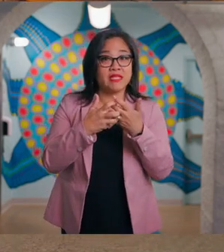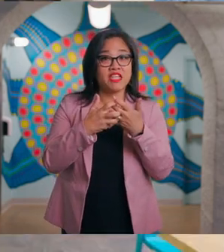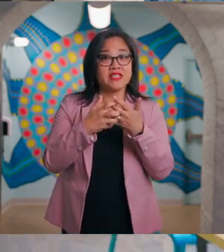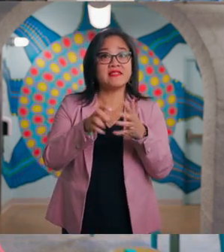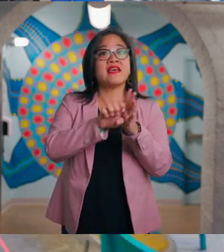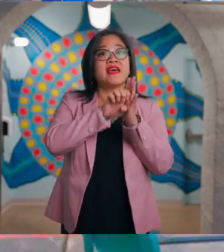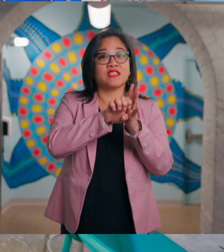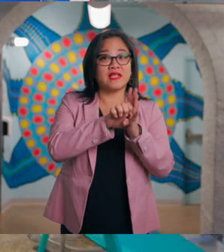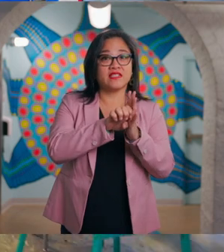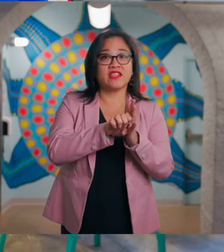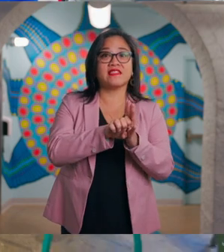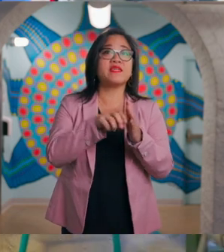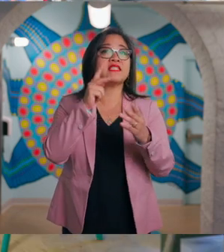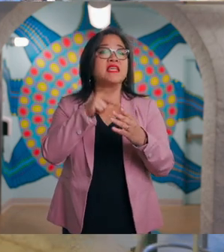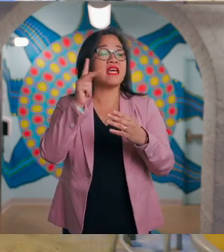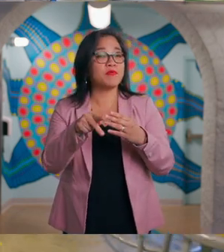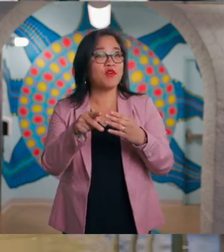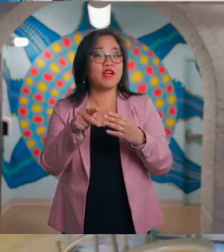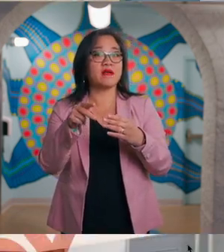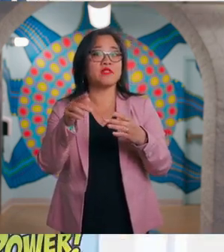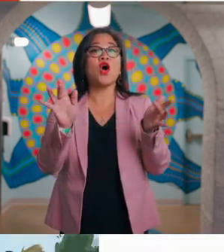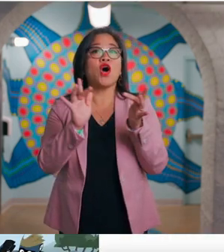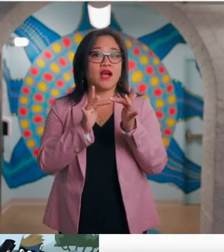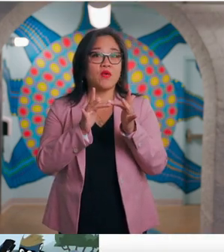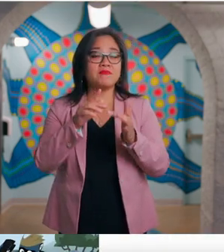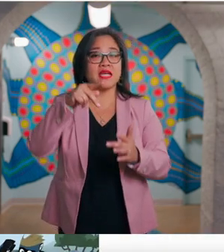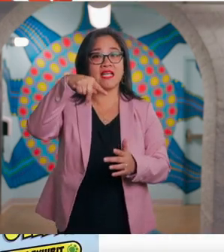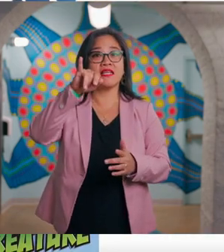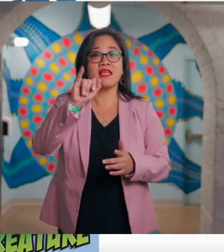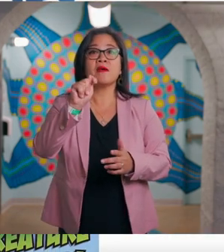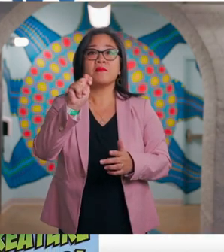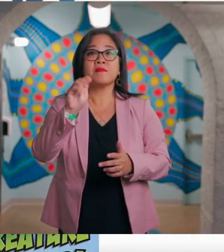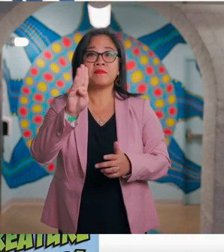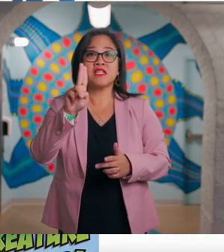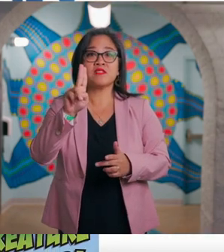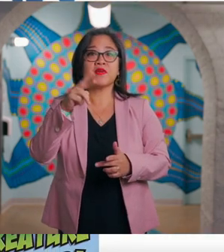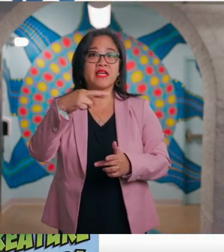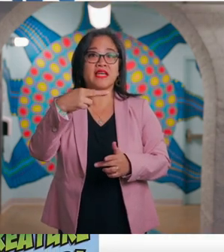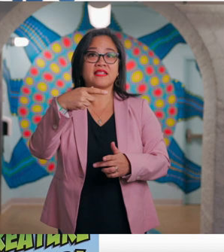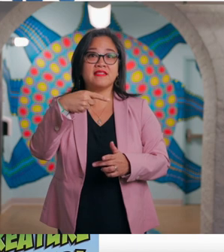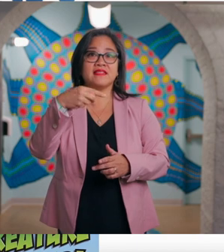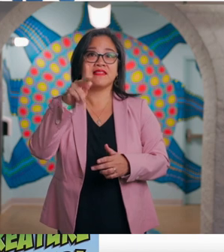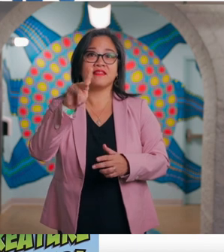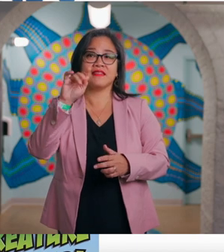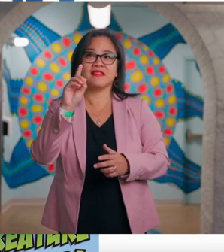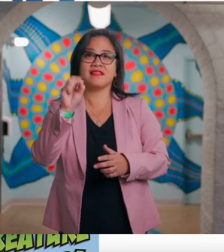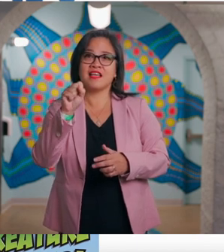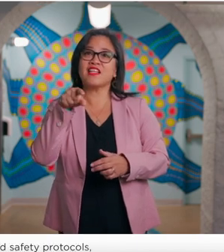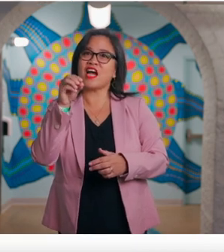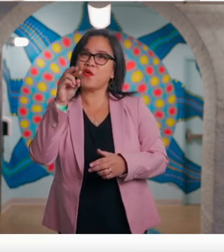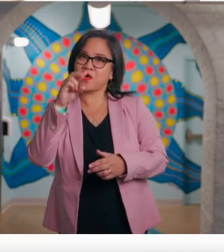accessibility accommodations as well as exhibits and programs on our website, pittsburghkids.org.